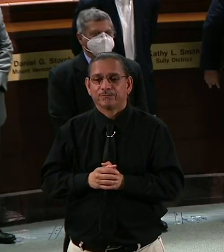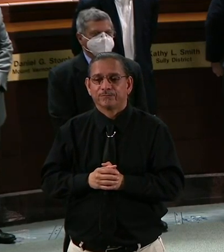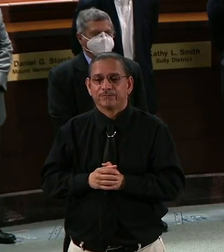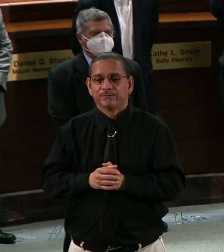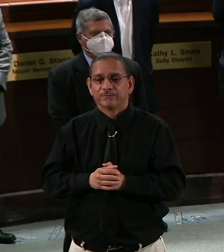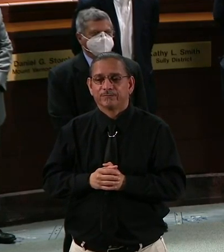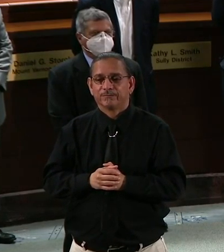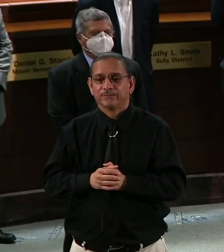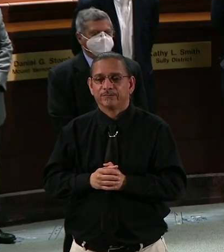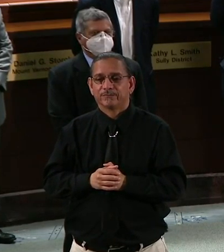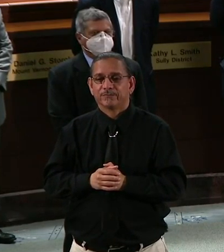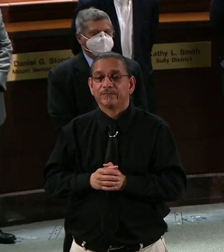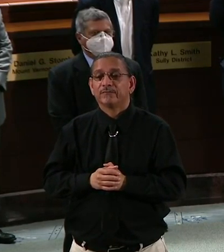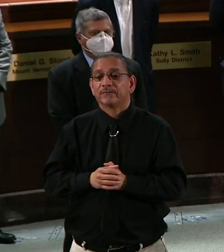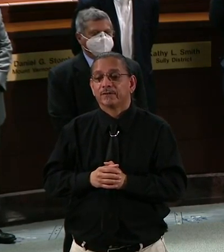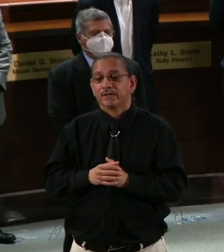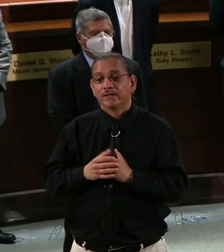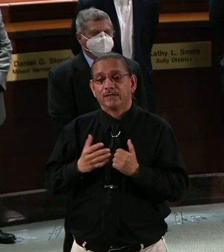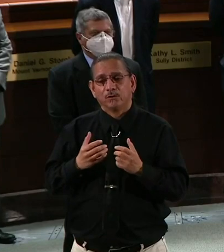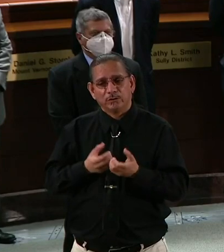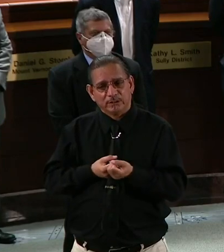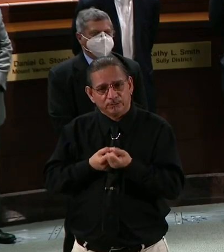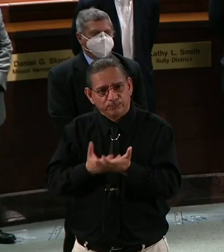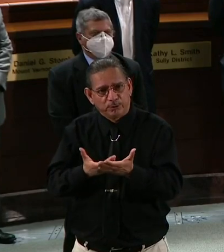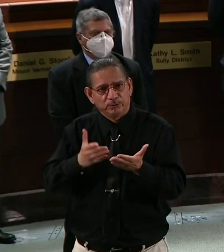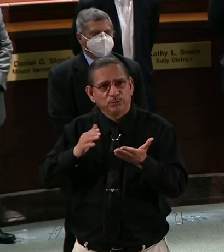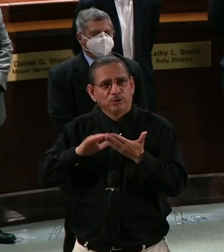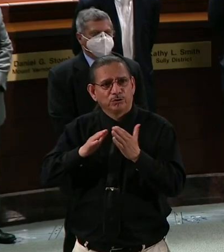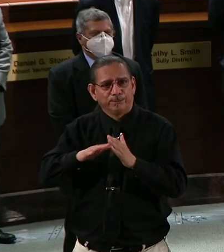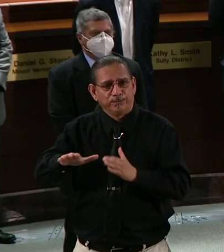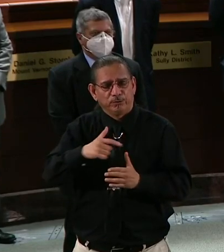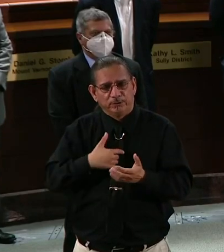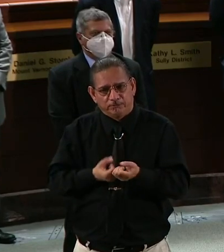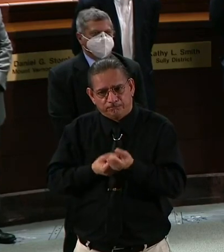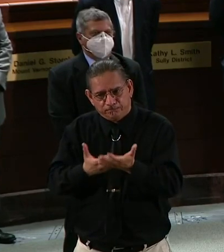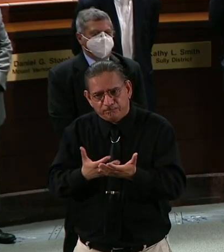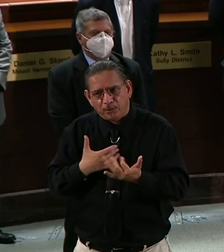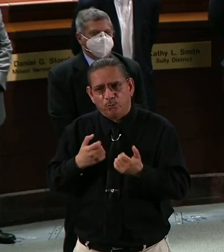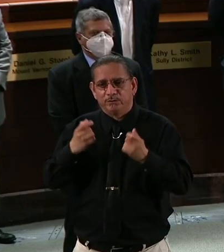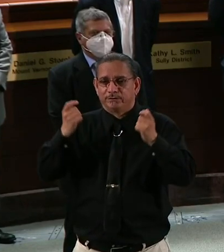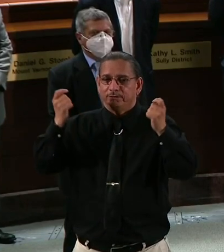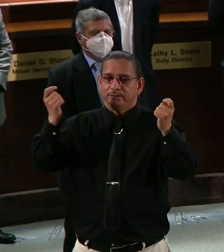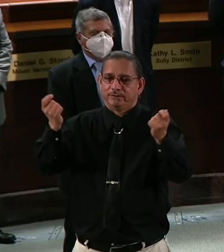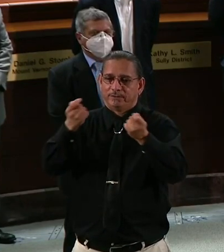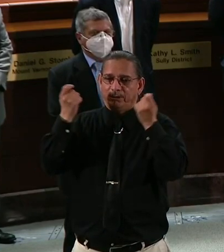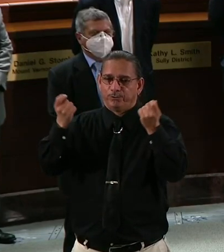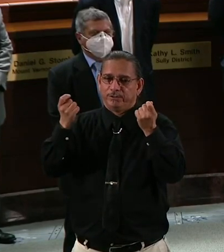BAYSIDE. GET IMPRESSED ME WAS THAT HE EMPHASIZED CELEBRANDO